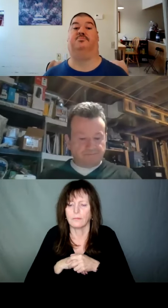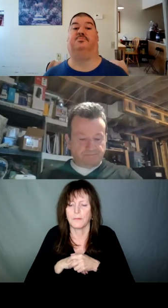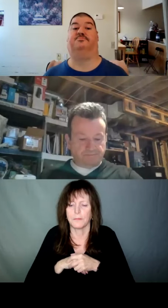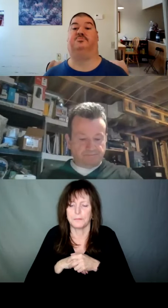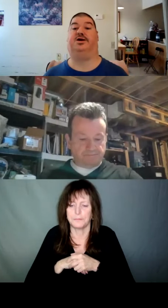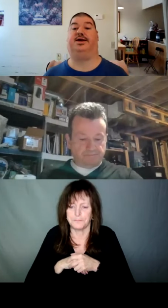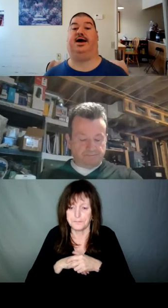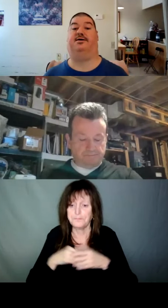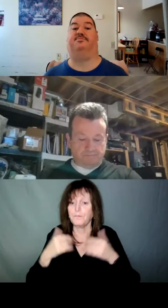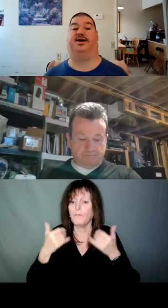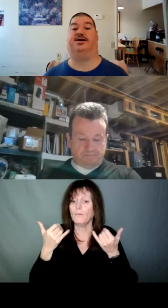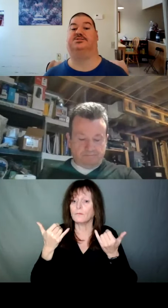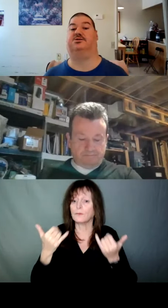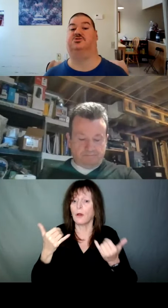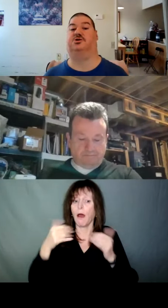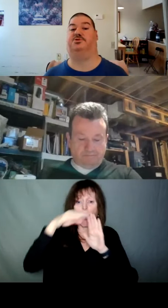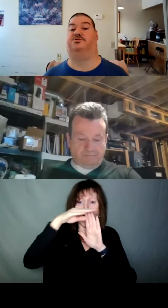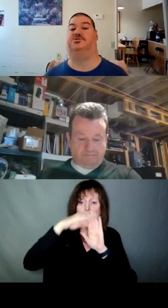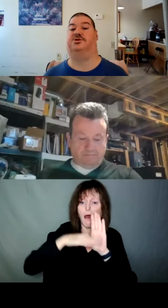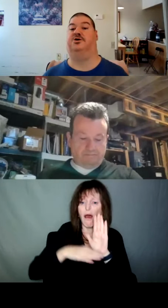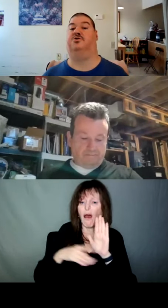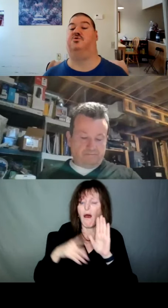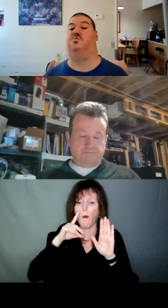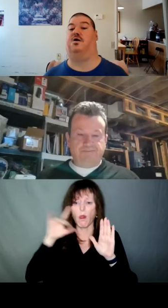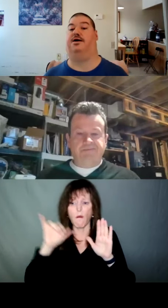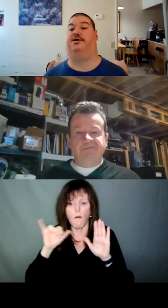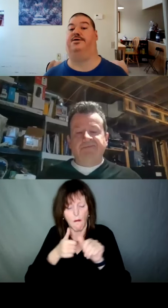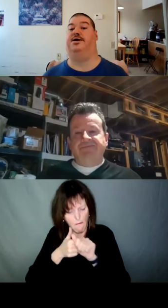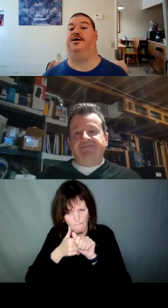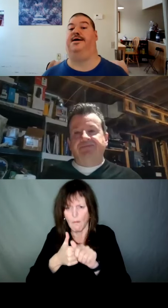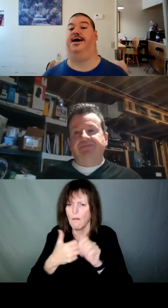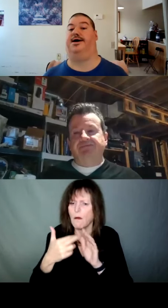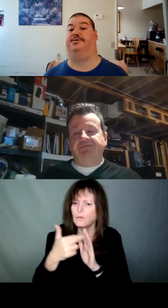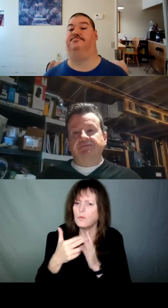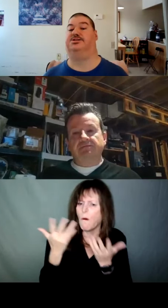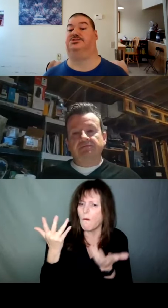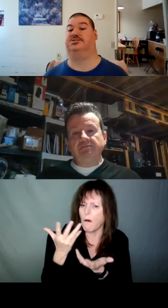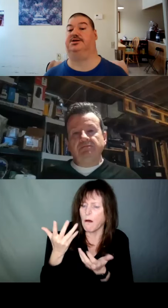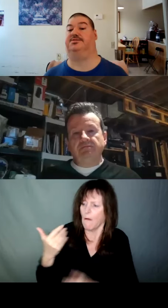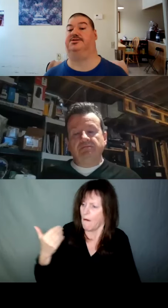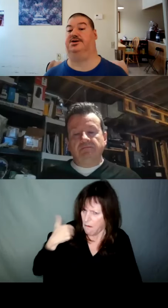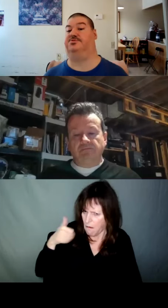. » SPEAKER: The interpreters are good, thank you John . » JOHN MOSSA: Some workshop